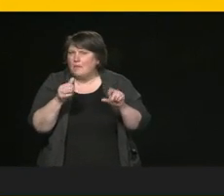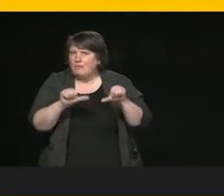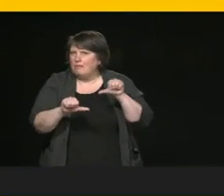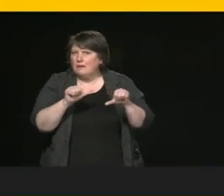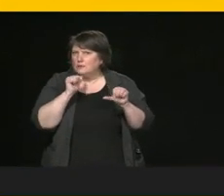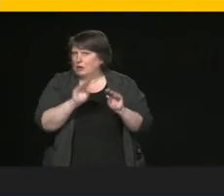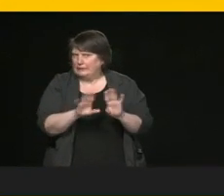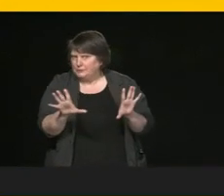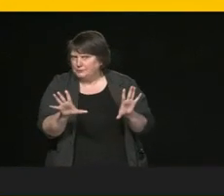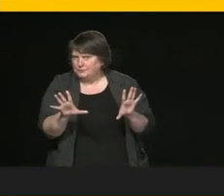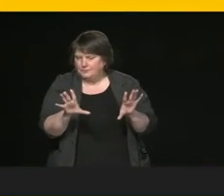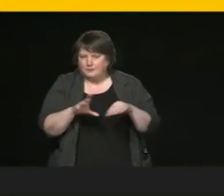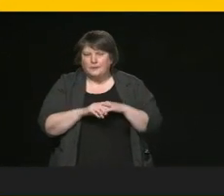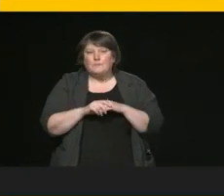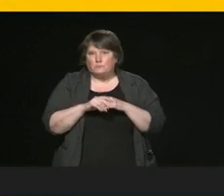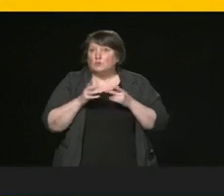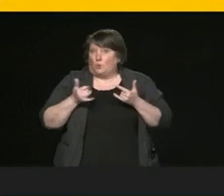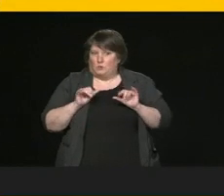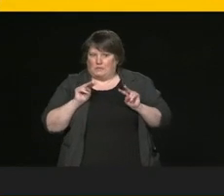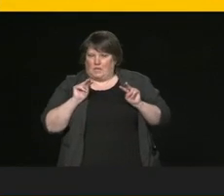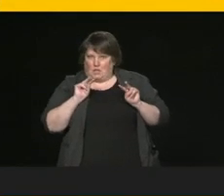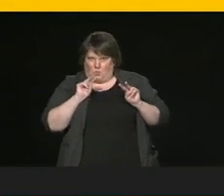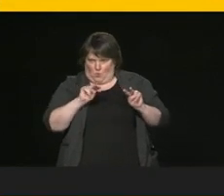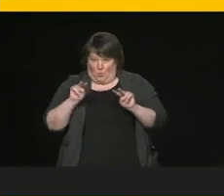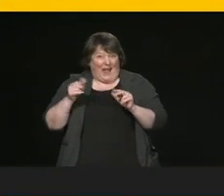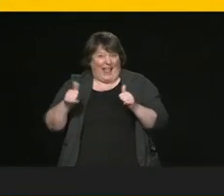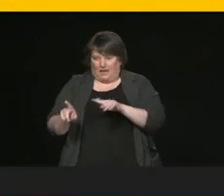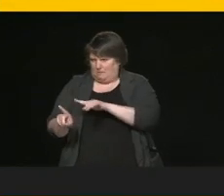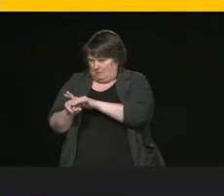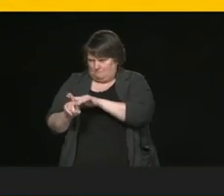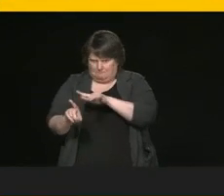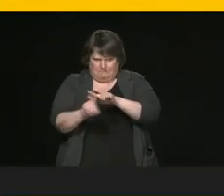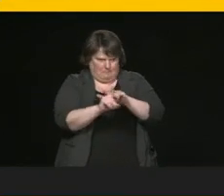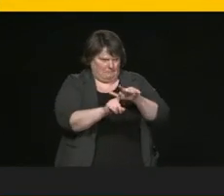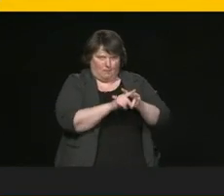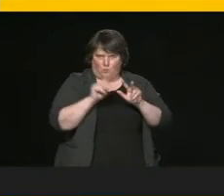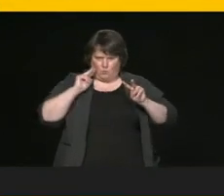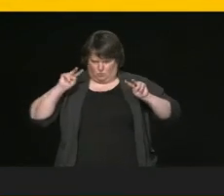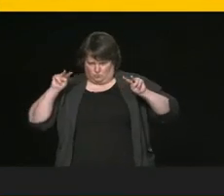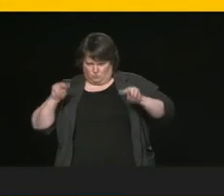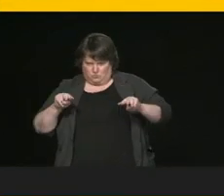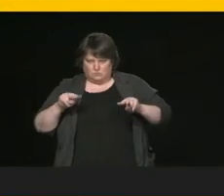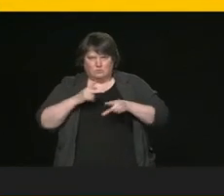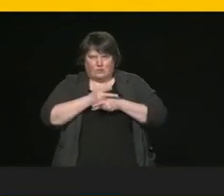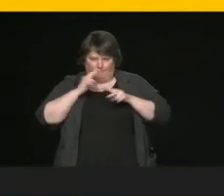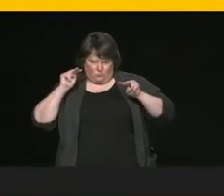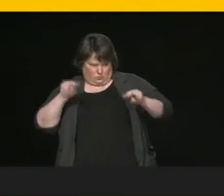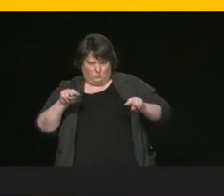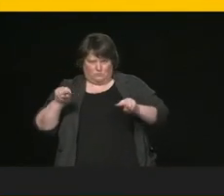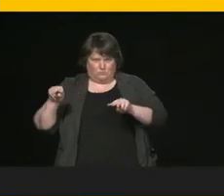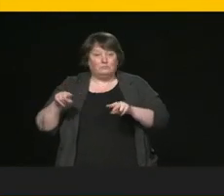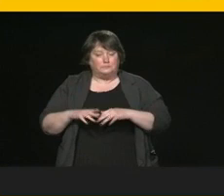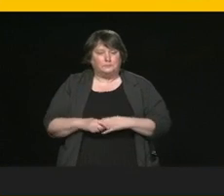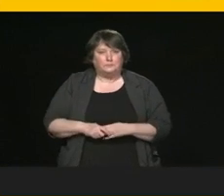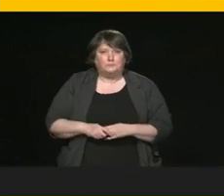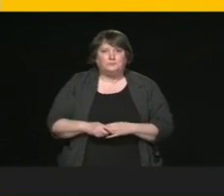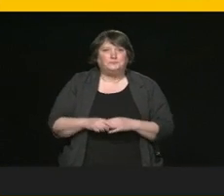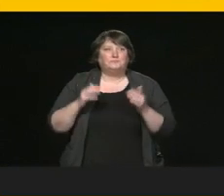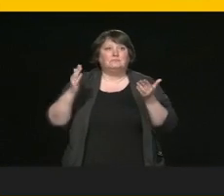SO I DO THINK, IT IS SOMETHING THAT WE ARE MONITORING IN EVERY